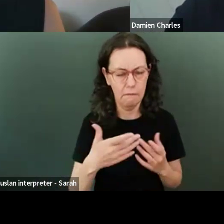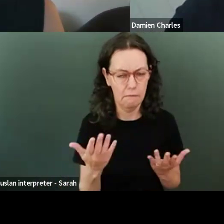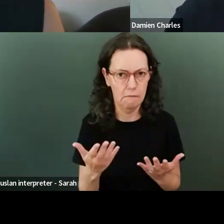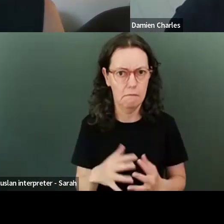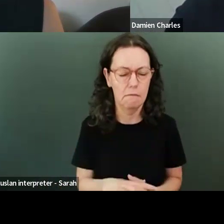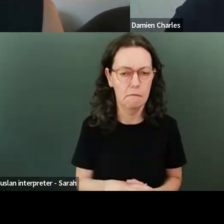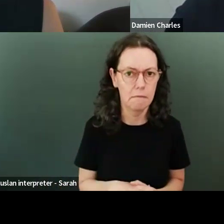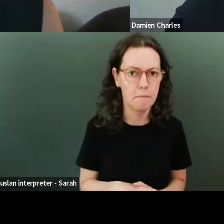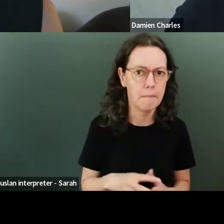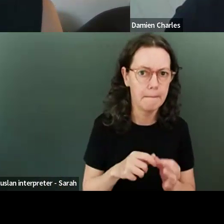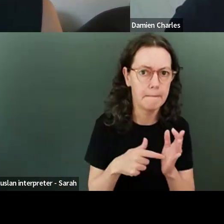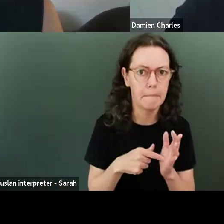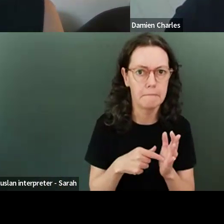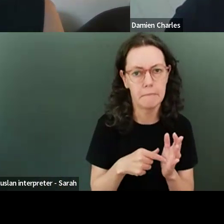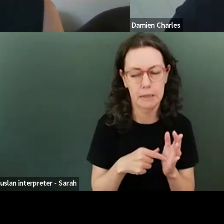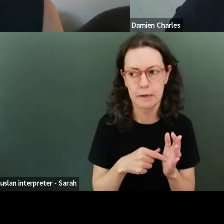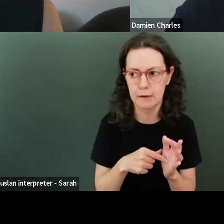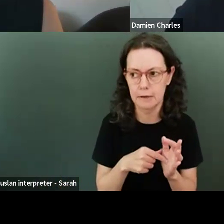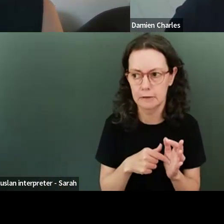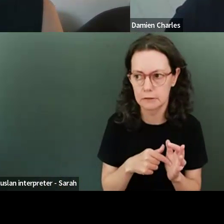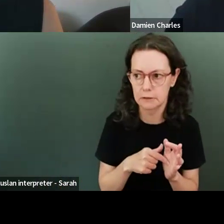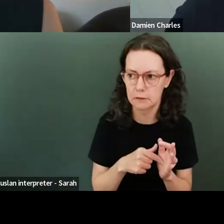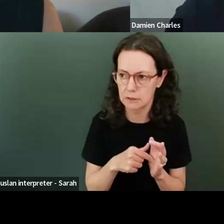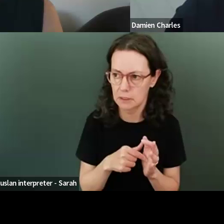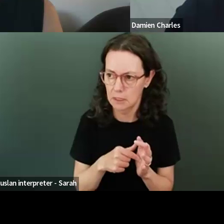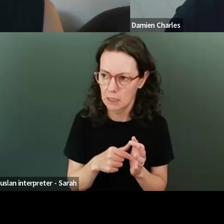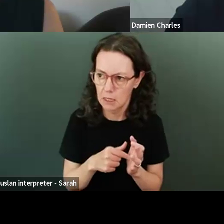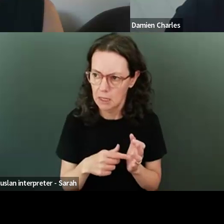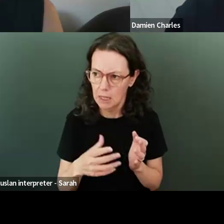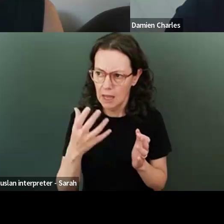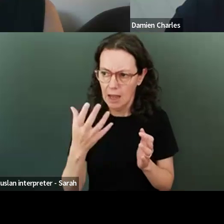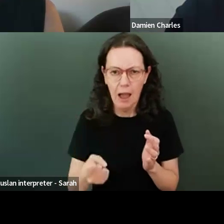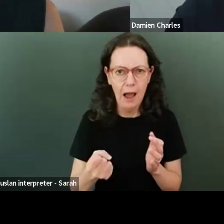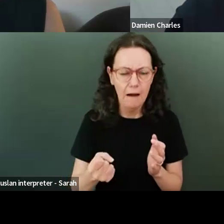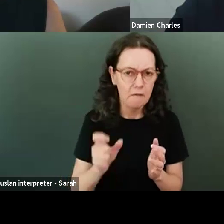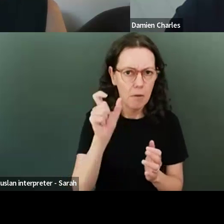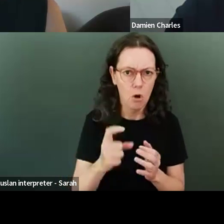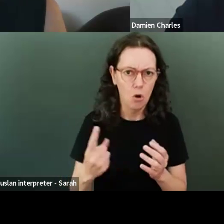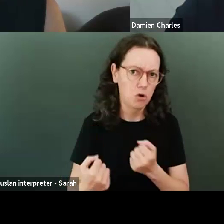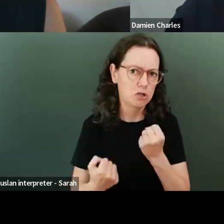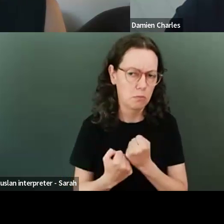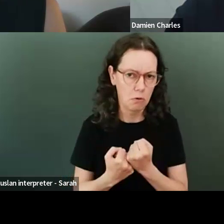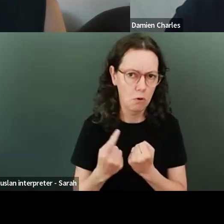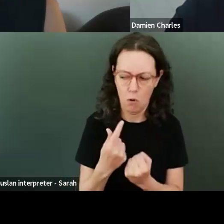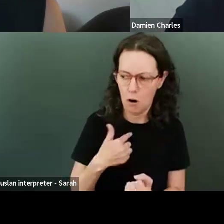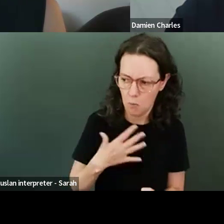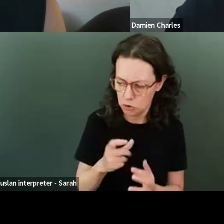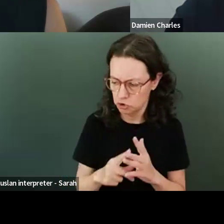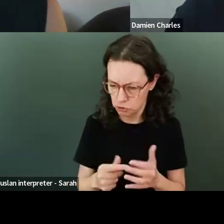think it's having that you know that trusted person who's got you back and is